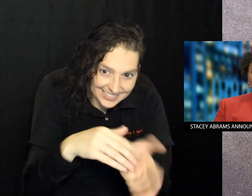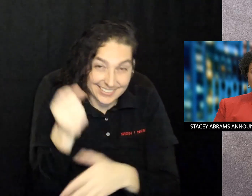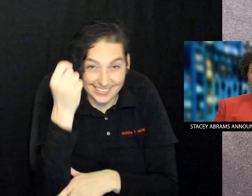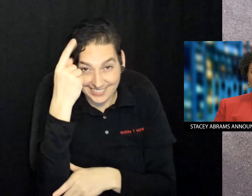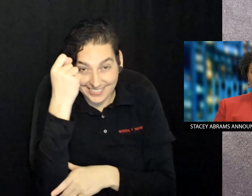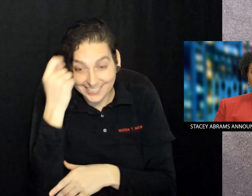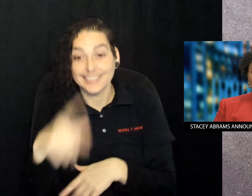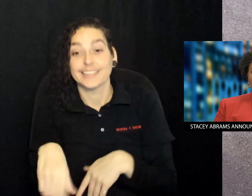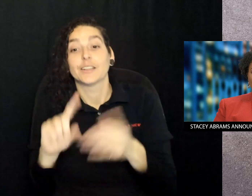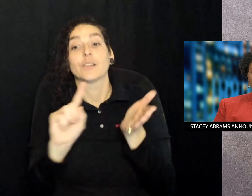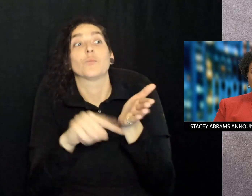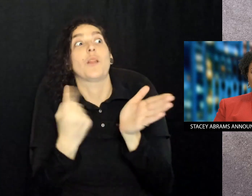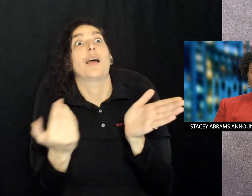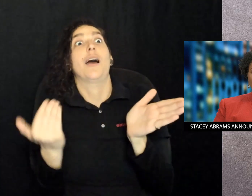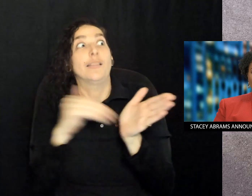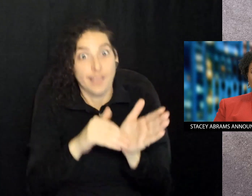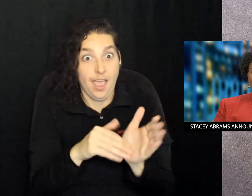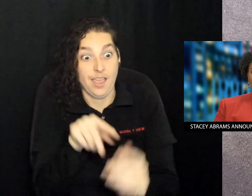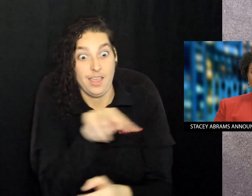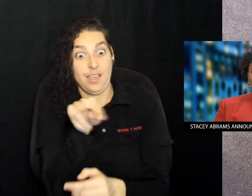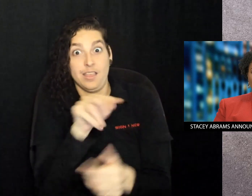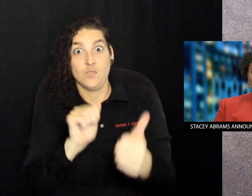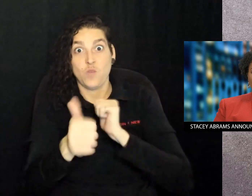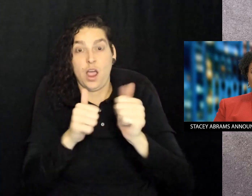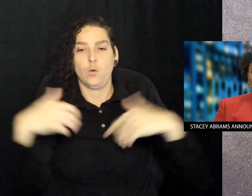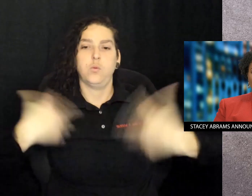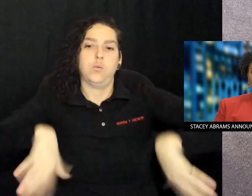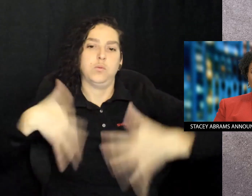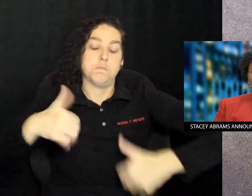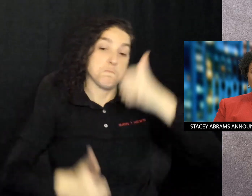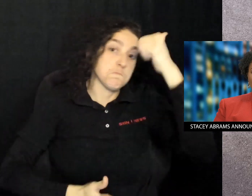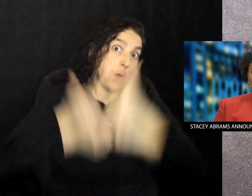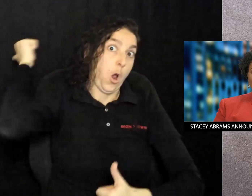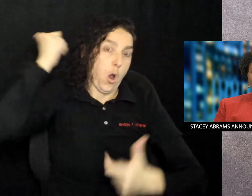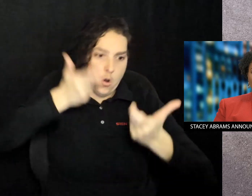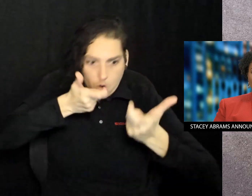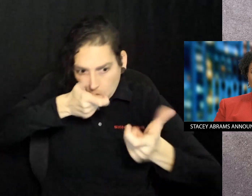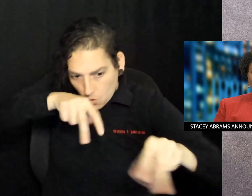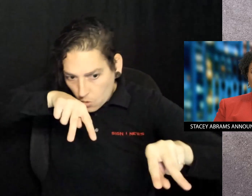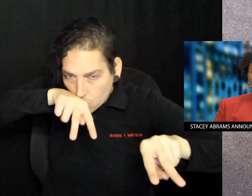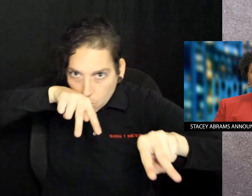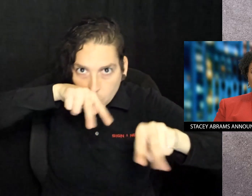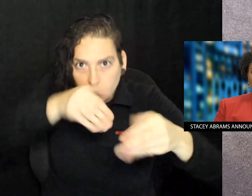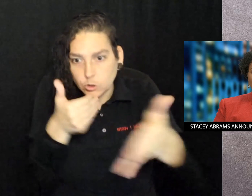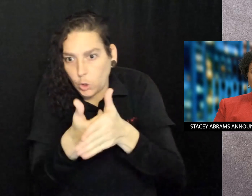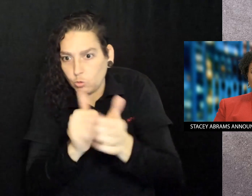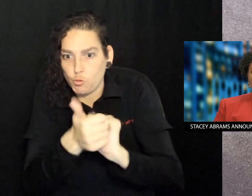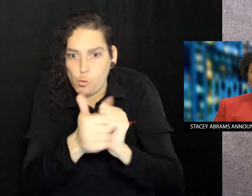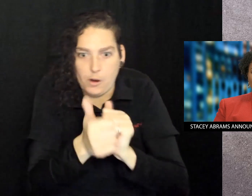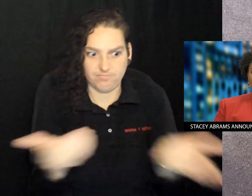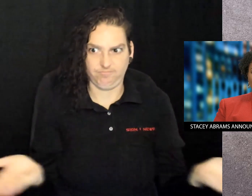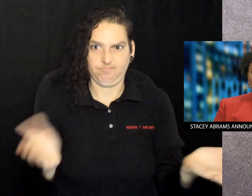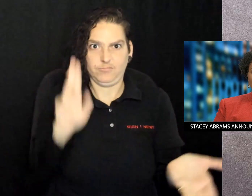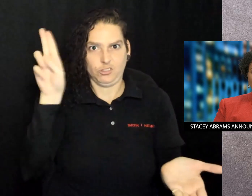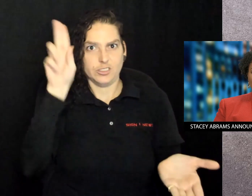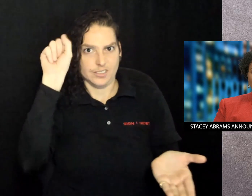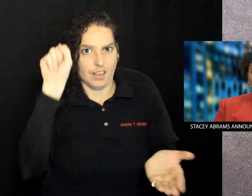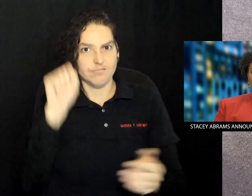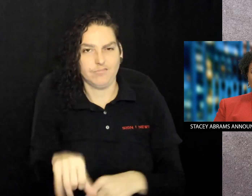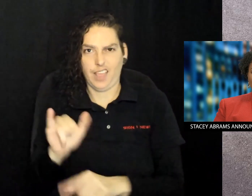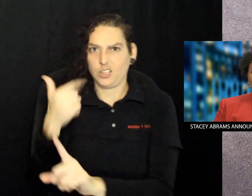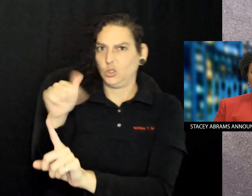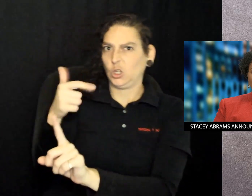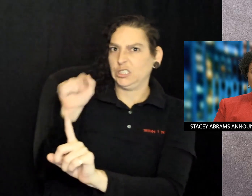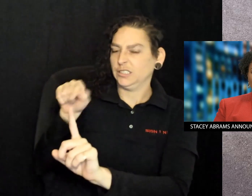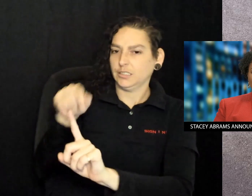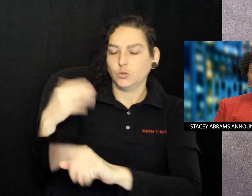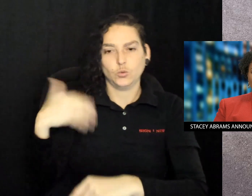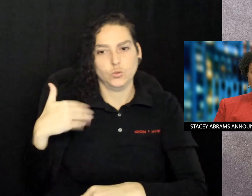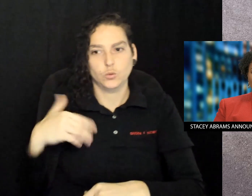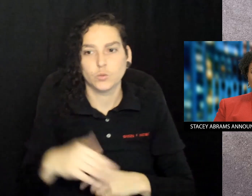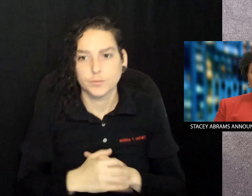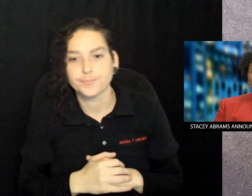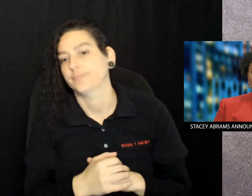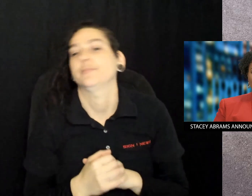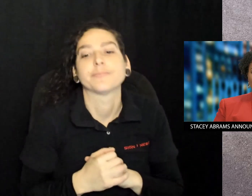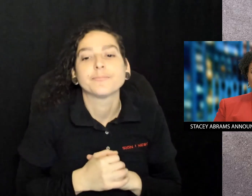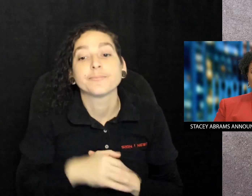again making it once again one of the most closely watched races in the country and Georgia